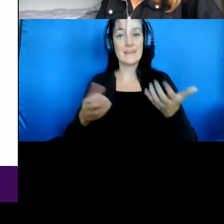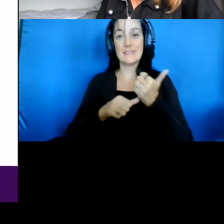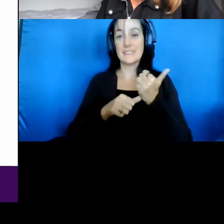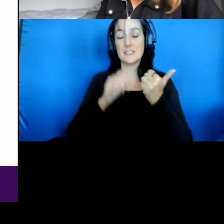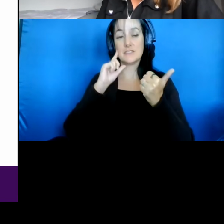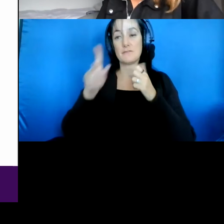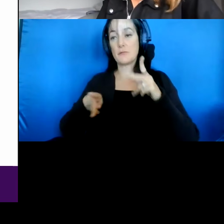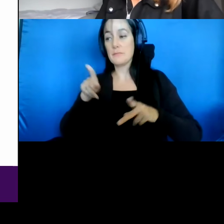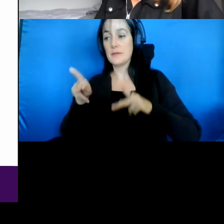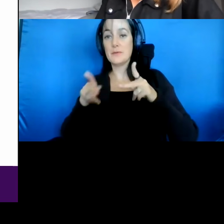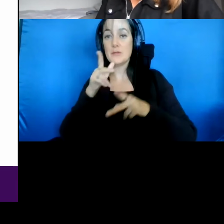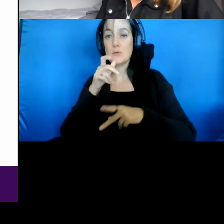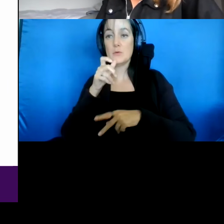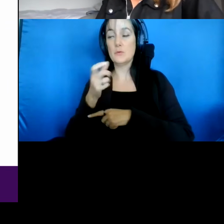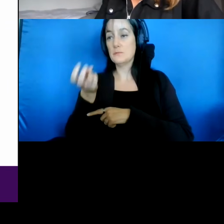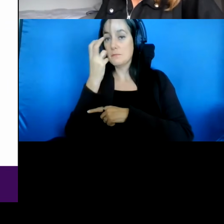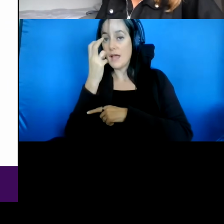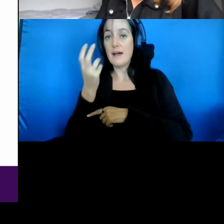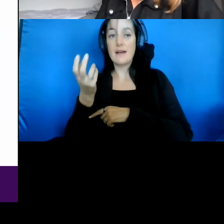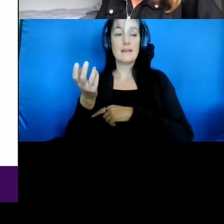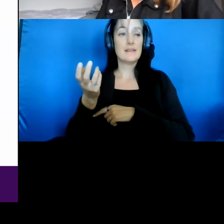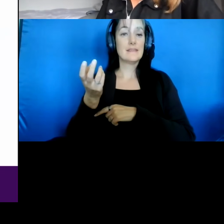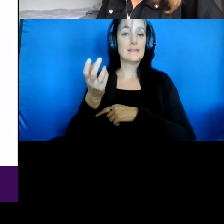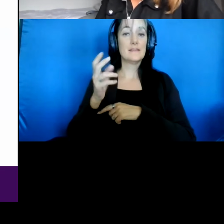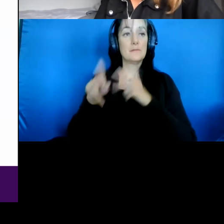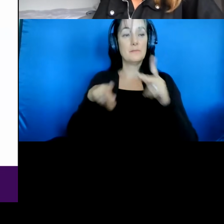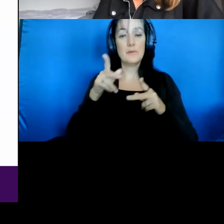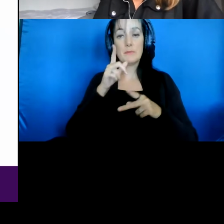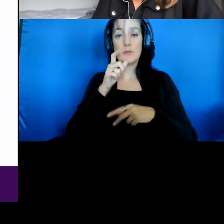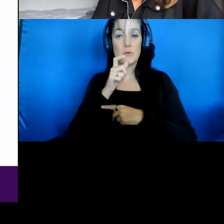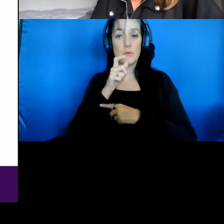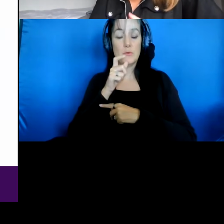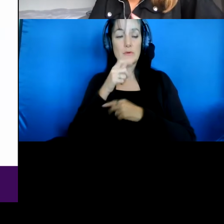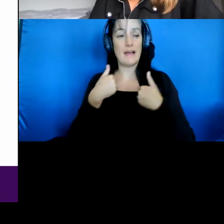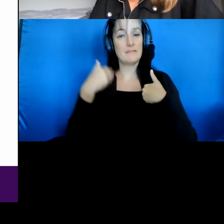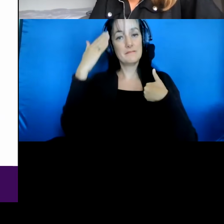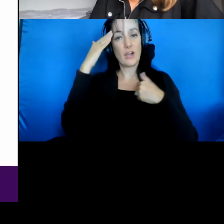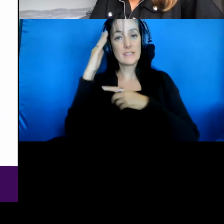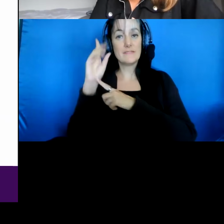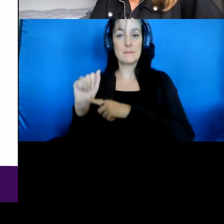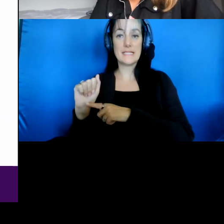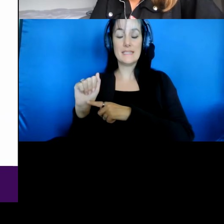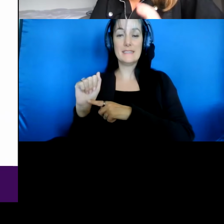with issues with dexterity, cognition, people who are mouse and keyboard users, and people who are